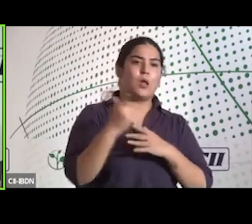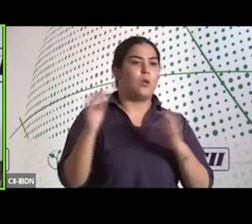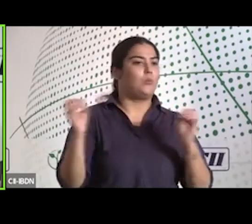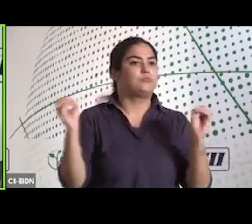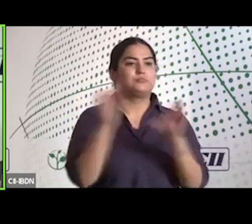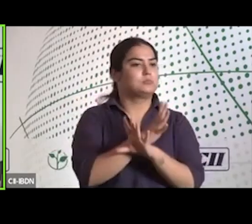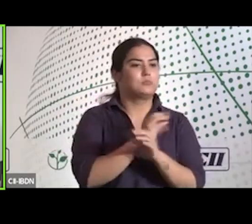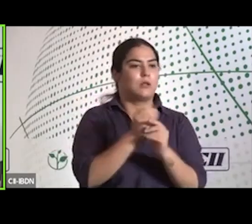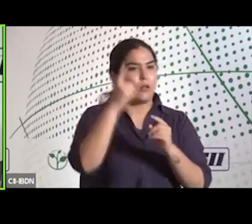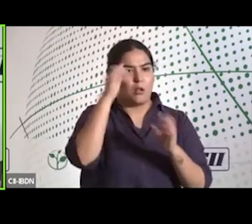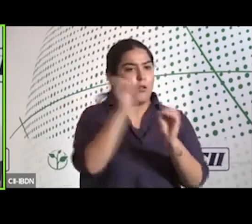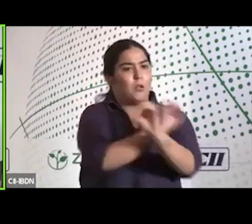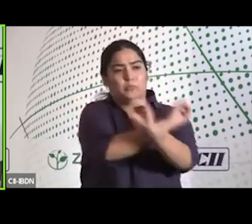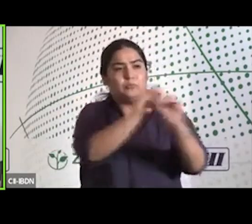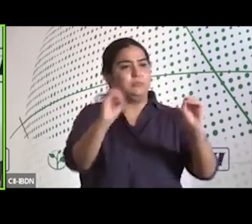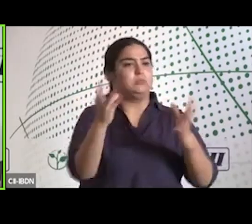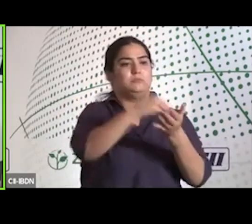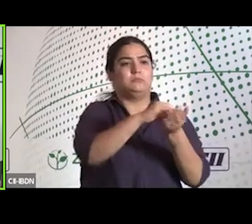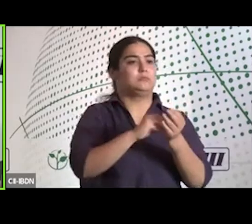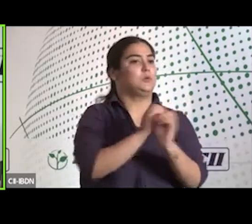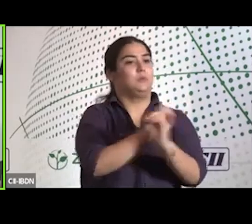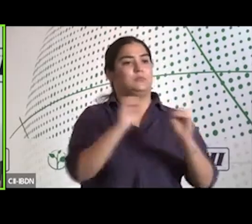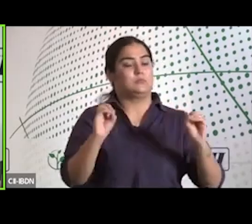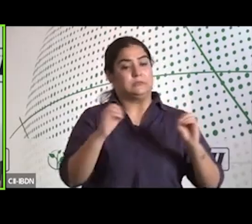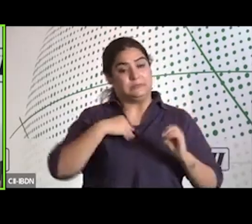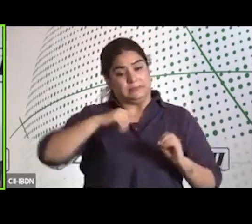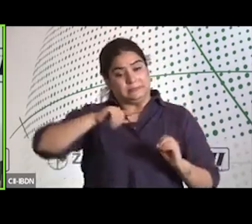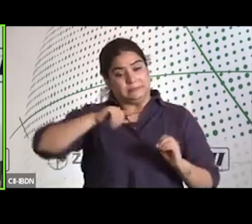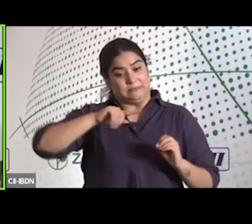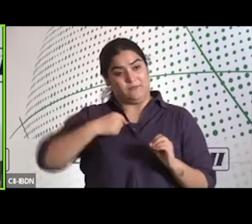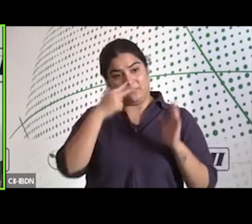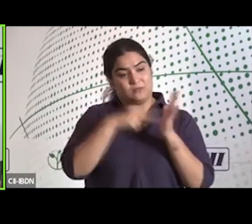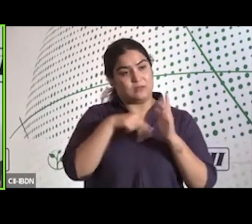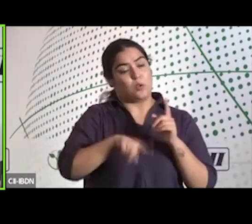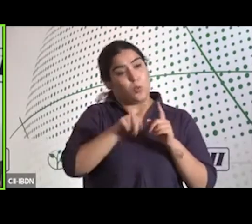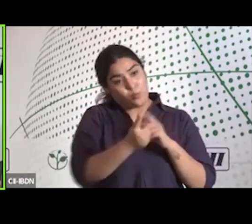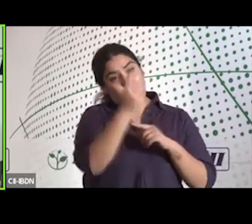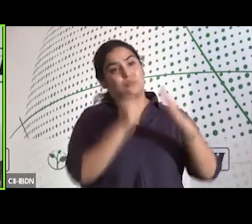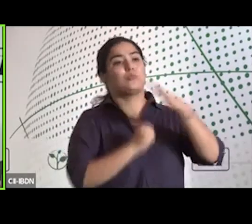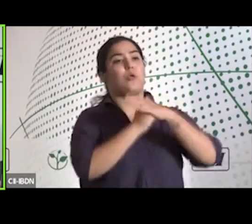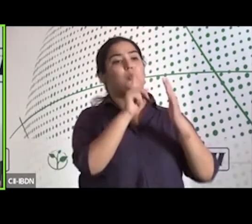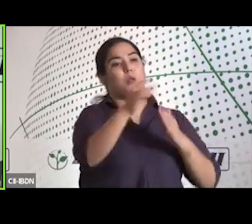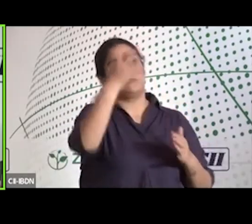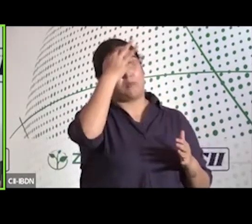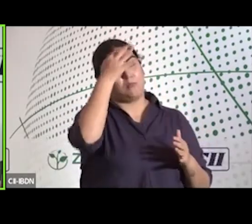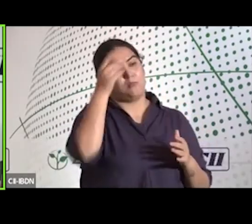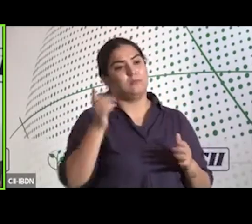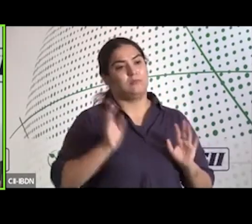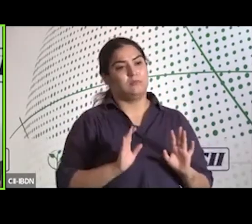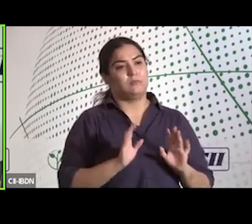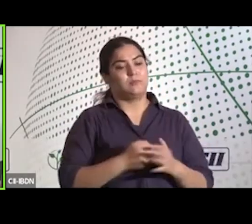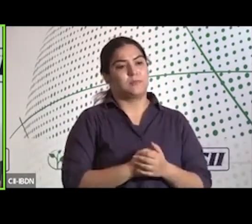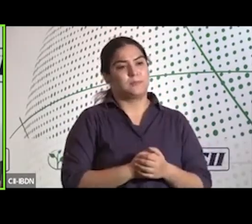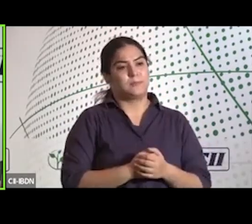We can take solace in the fact that we're not alone and world over. This is a problem, but progress is rarely linear